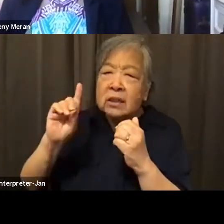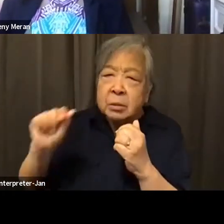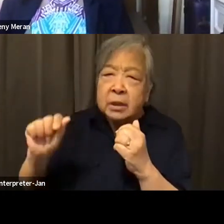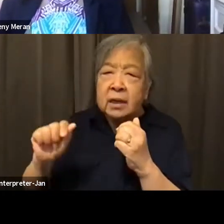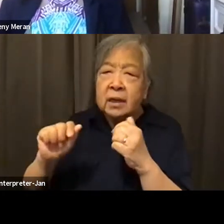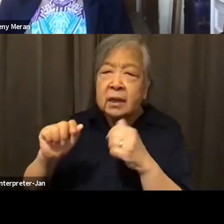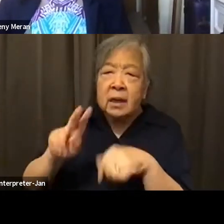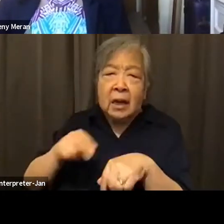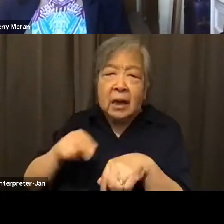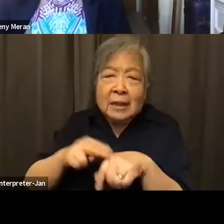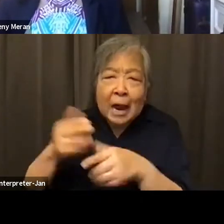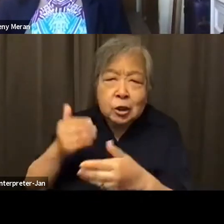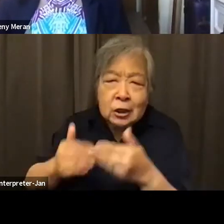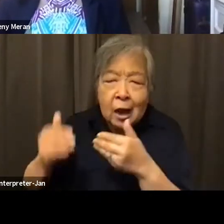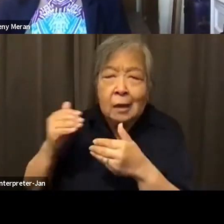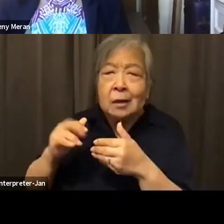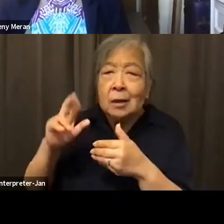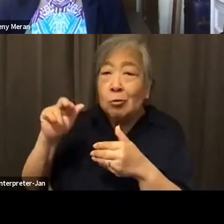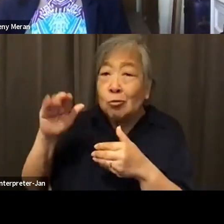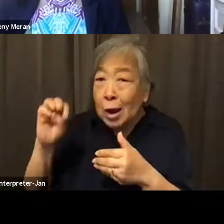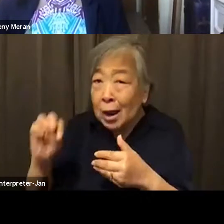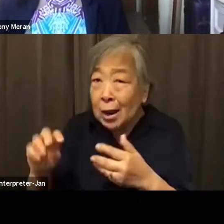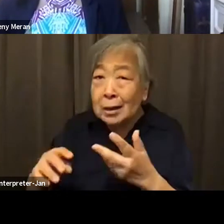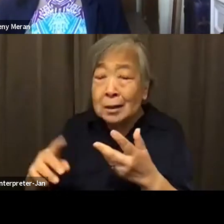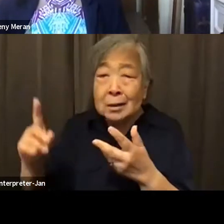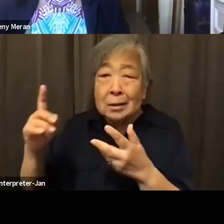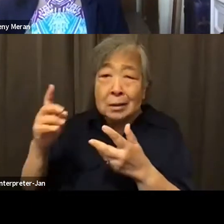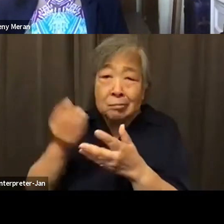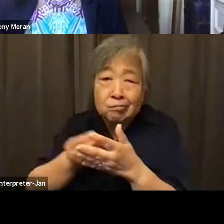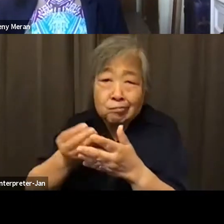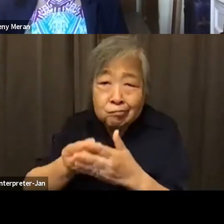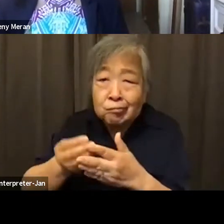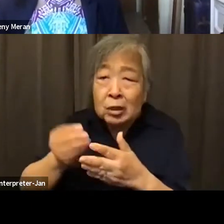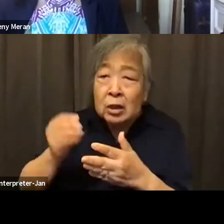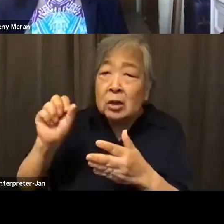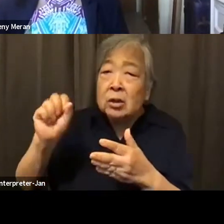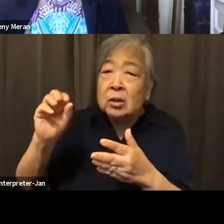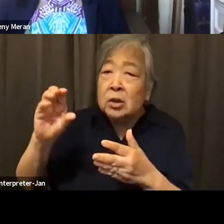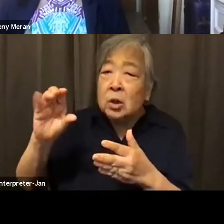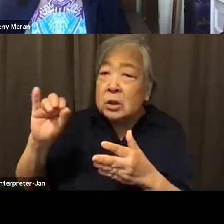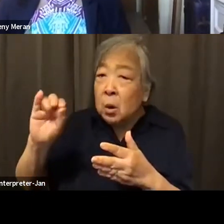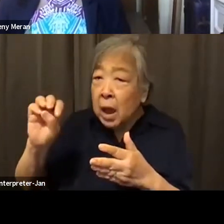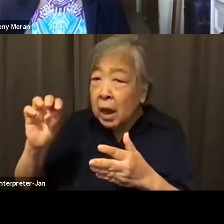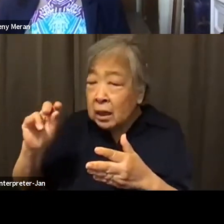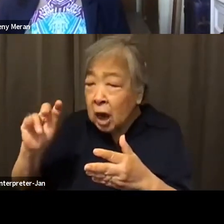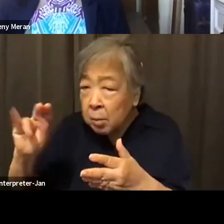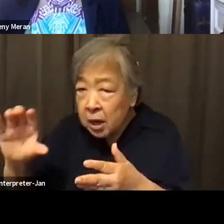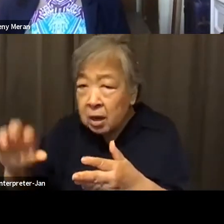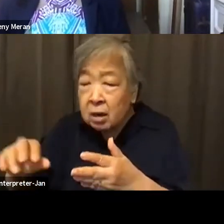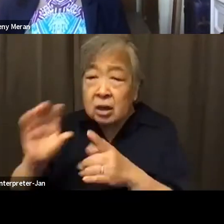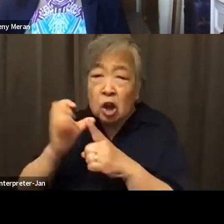race, socioeconomic status, gender, sexual orientation, cultural heritage, religion and